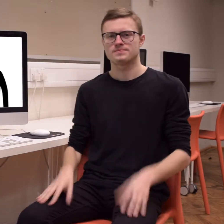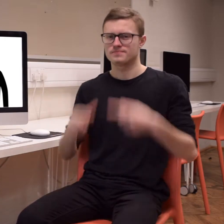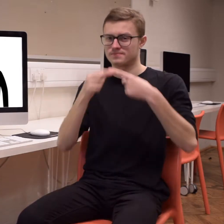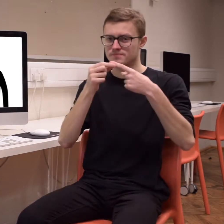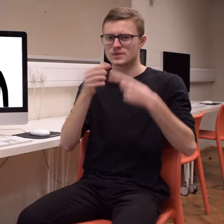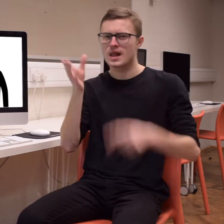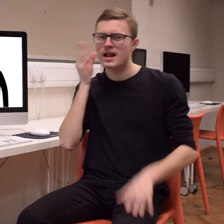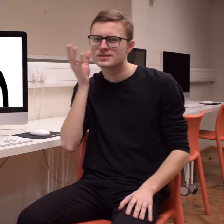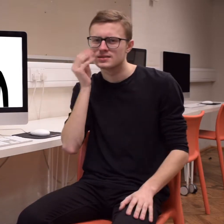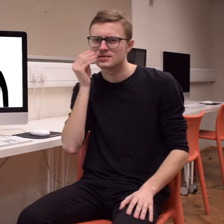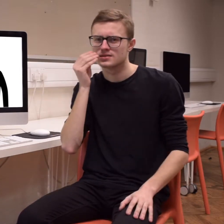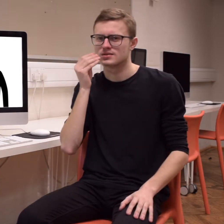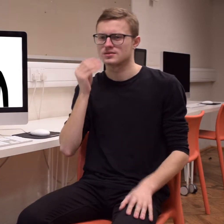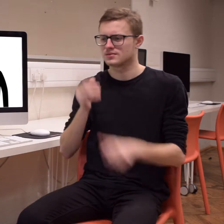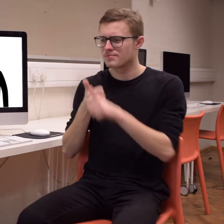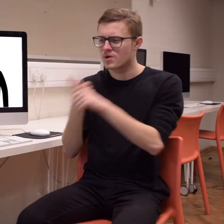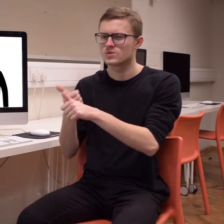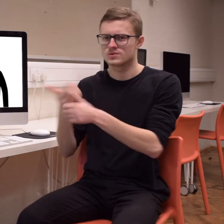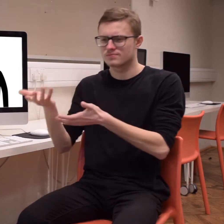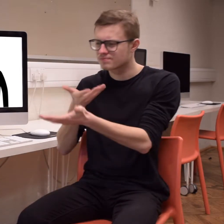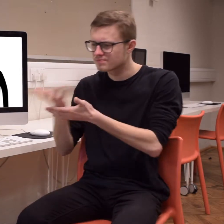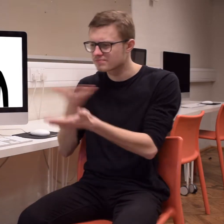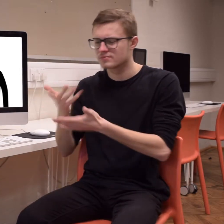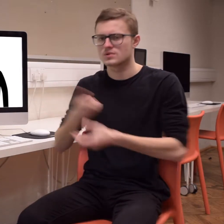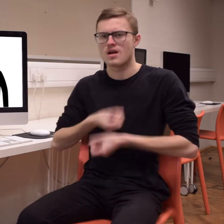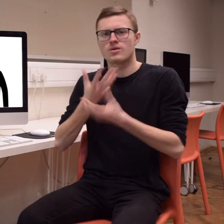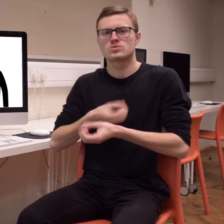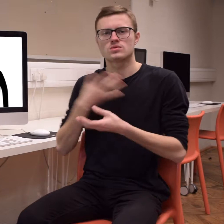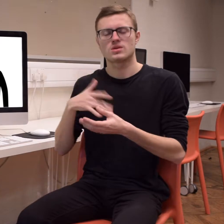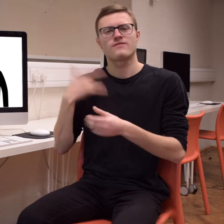Listen to them - it can be really helpful for them to have someone to talk things through with.